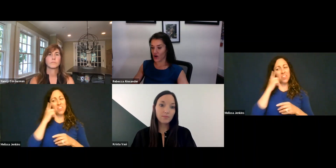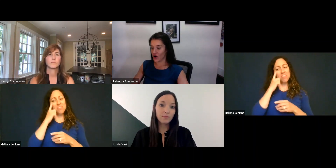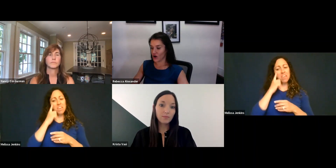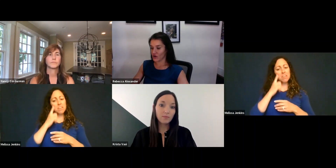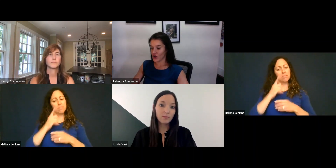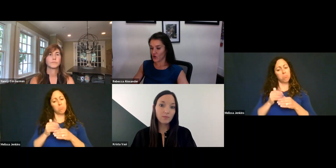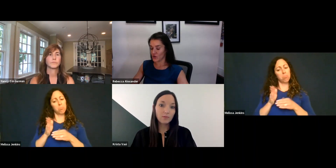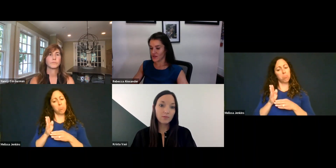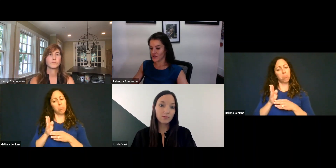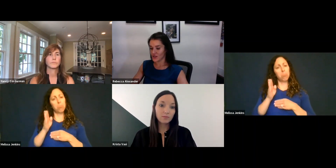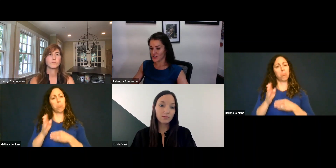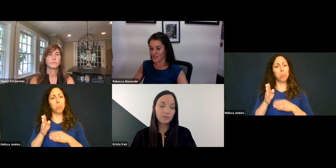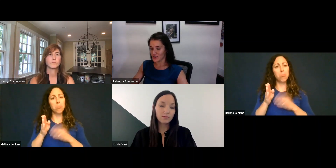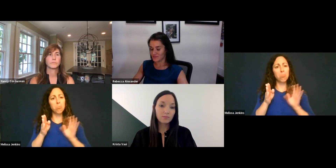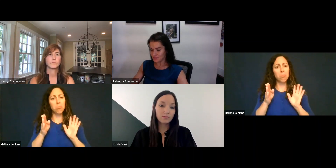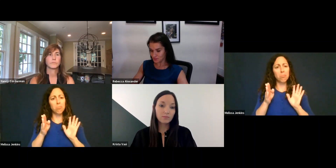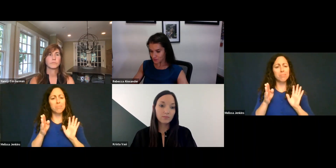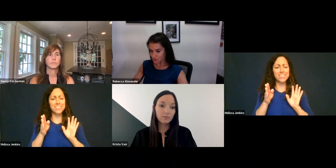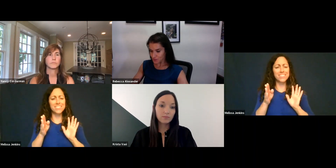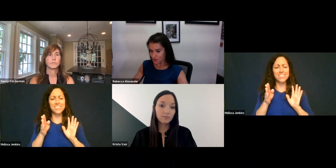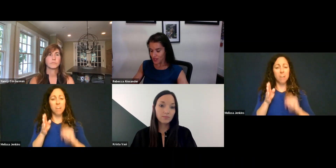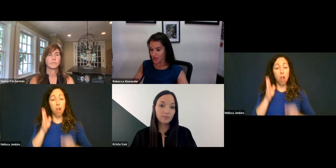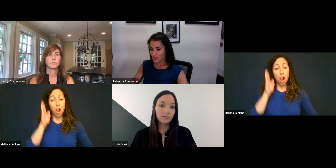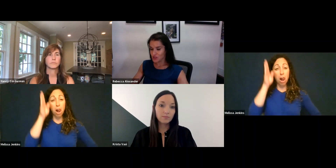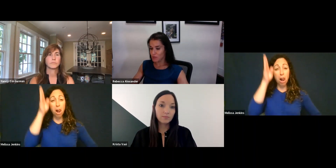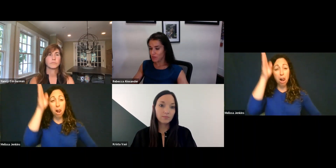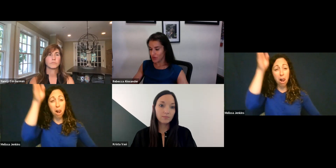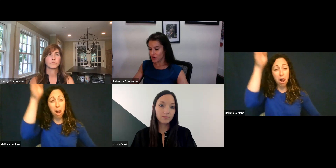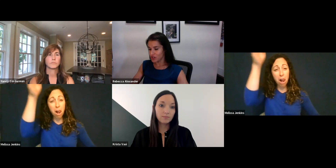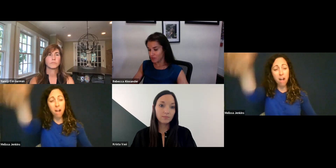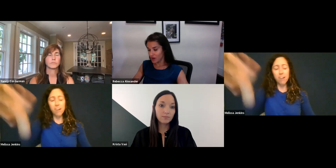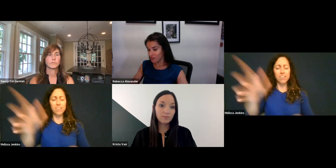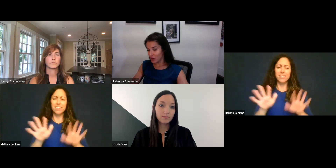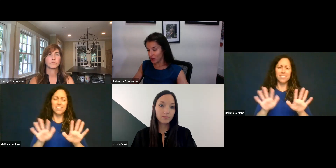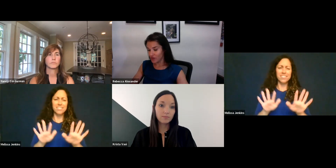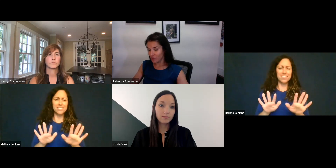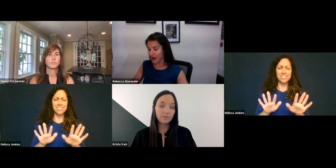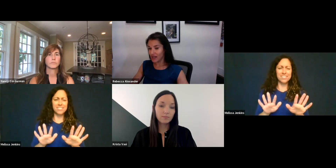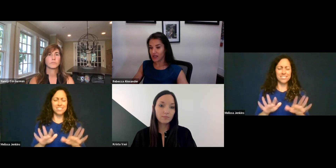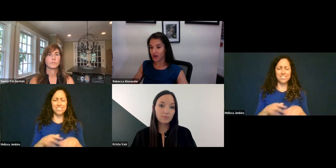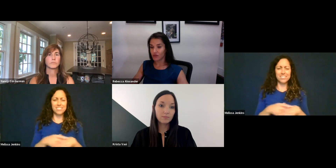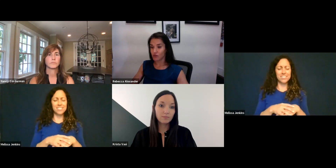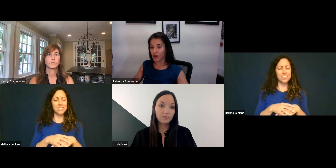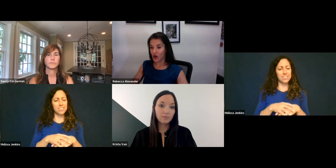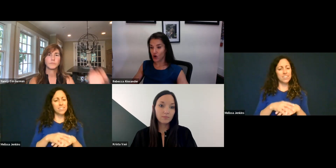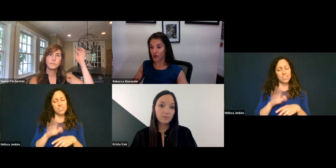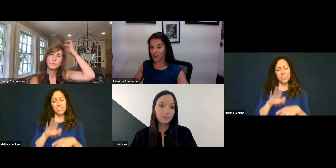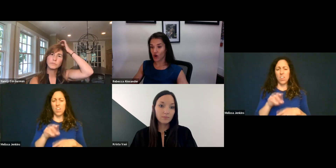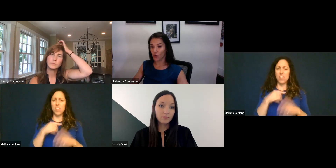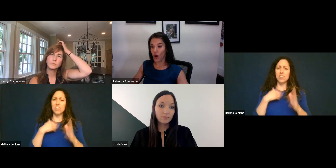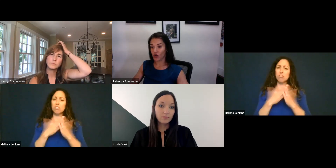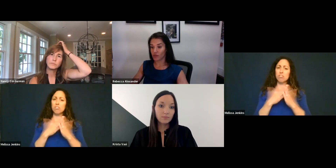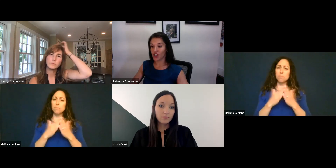There's a book that many of you may know that's called Welcome